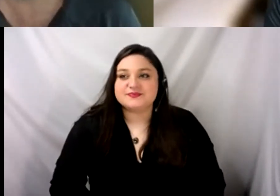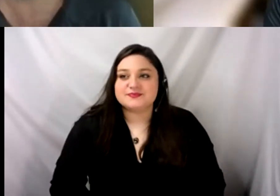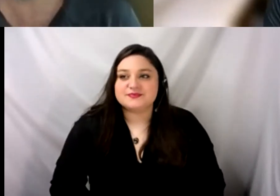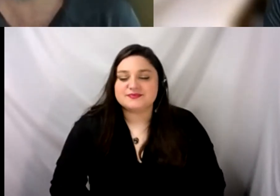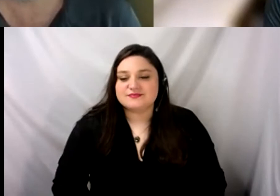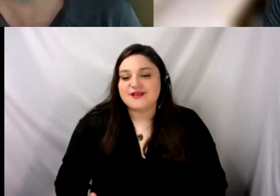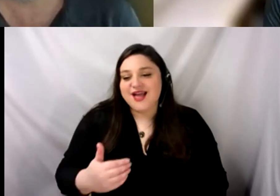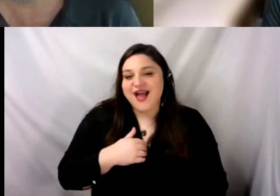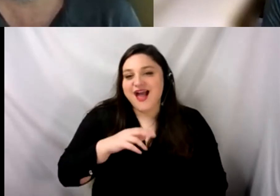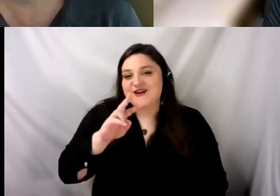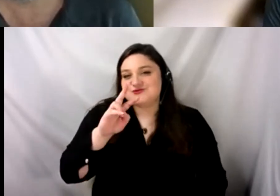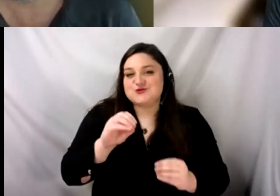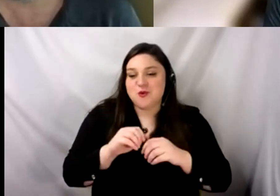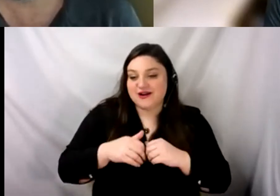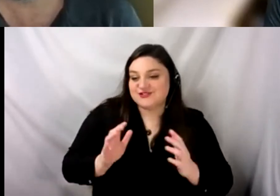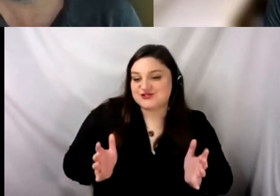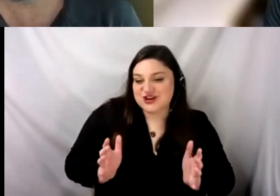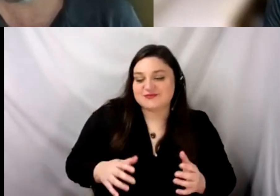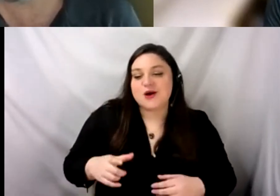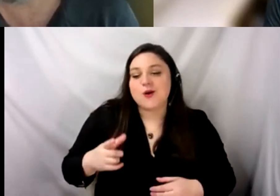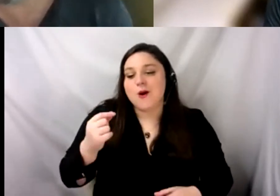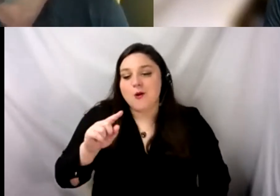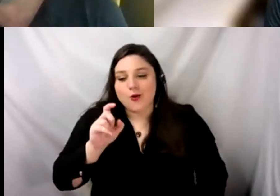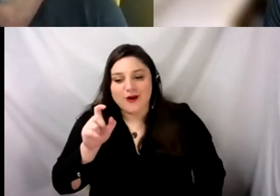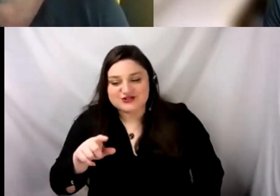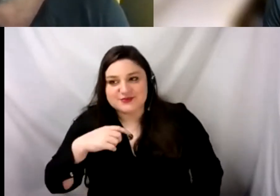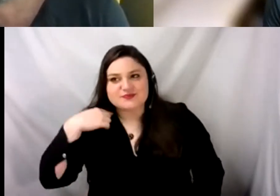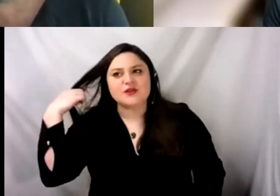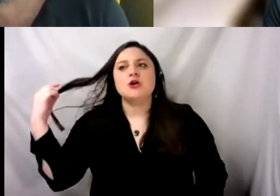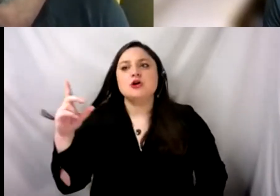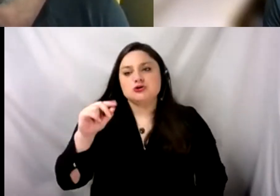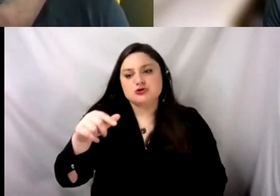want to ask. Do you feel there is any conflict between York city guidelines